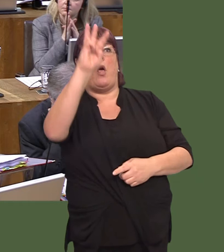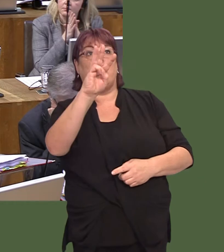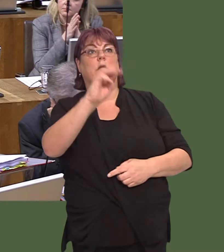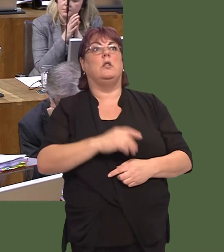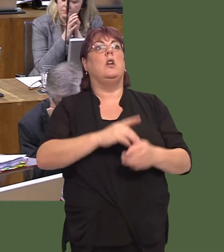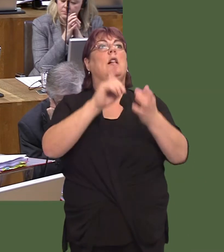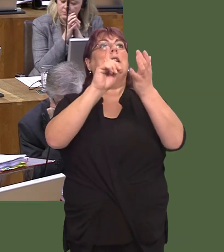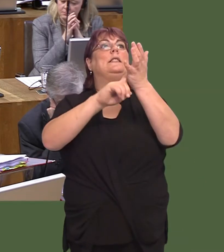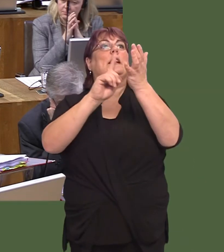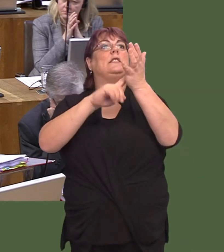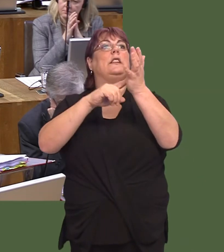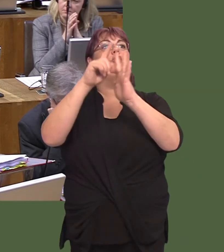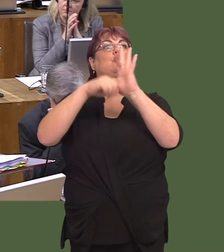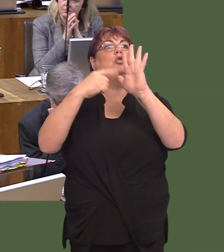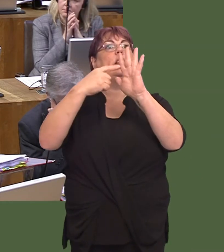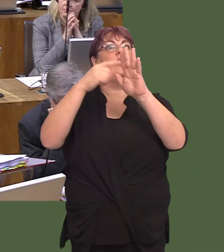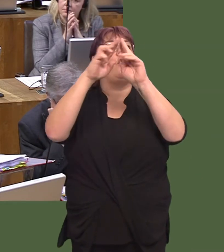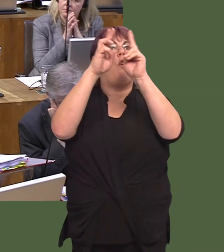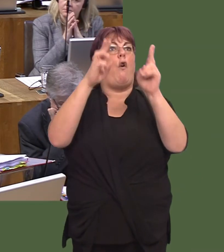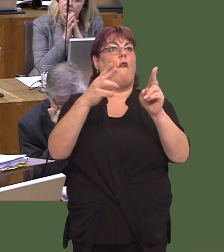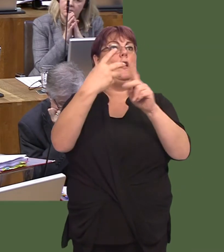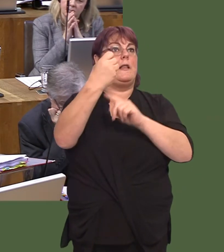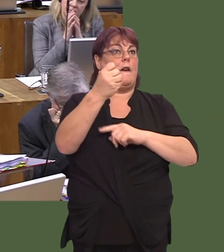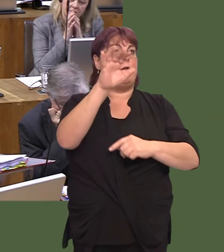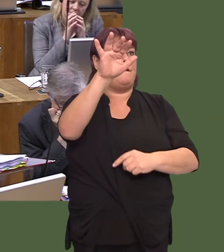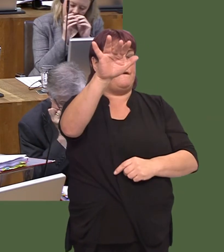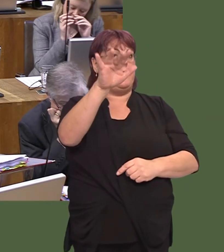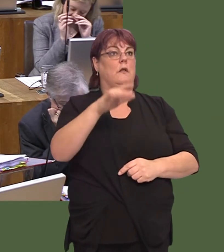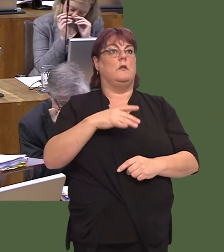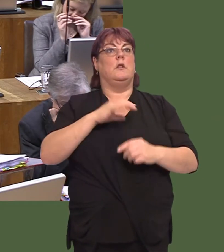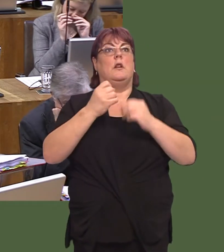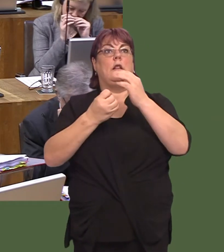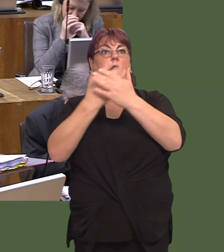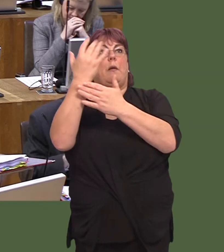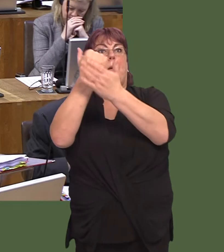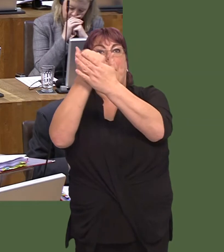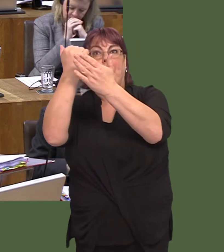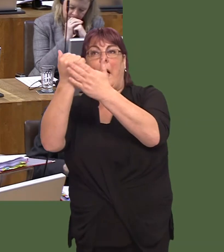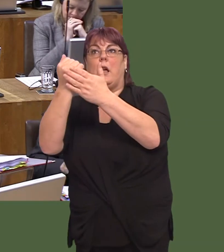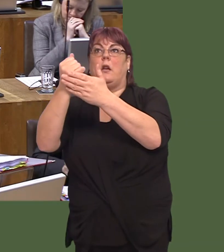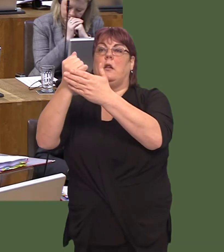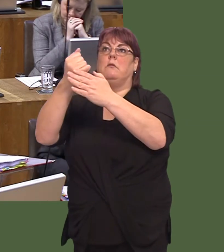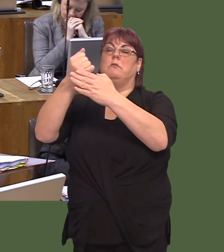Junction office and the development bank headquarters will be in Wrexham, and so we have committed